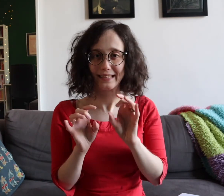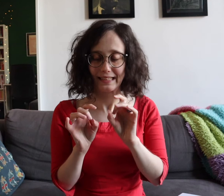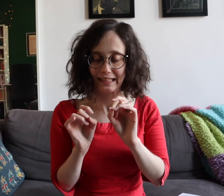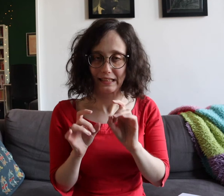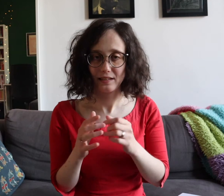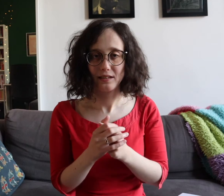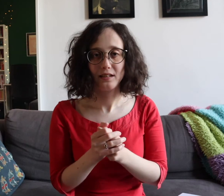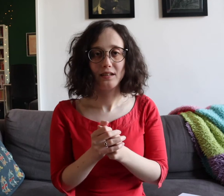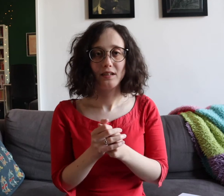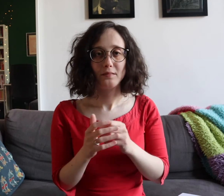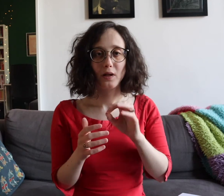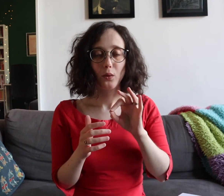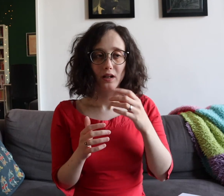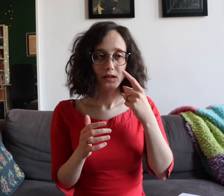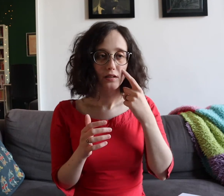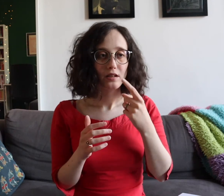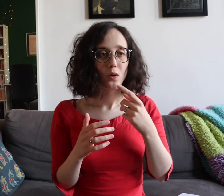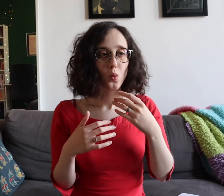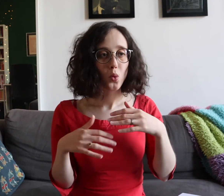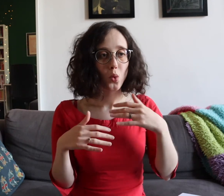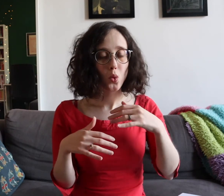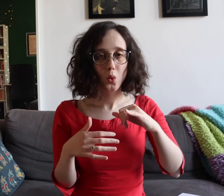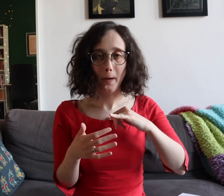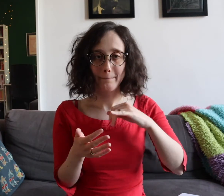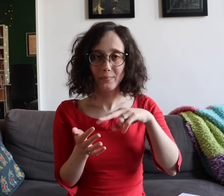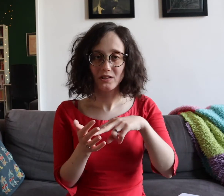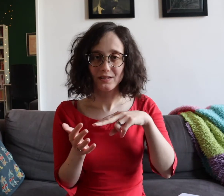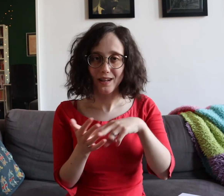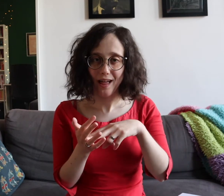but I saw that it was out there.